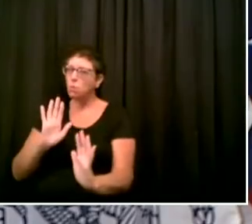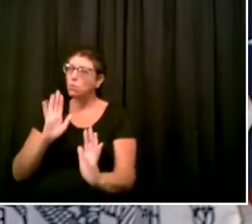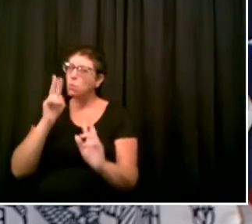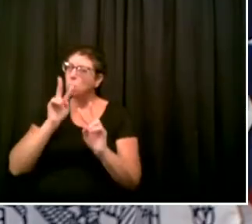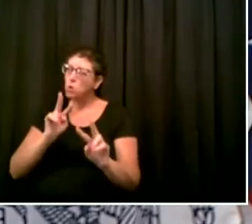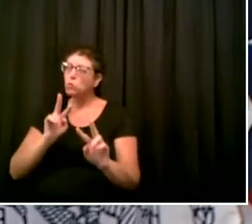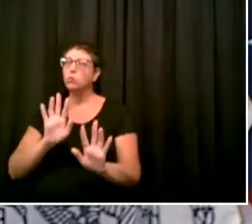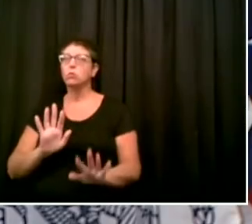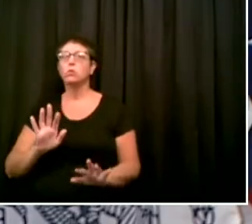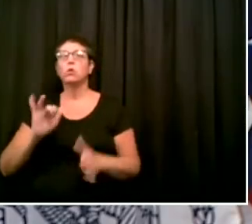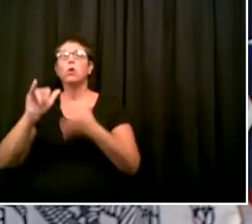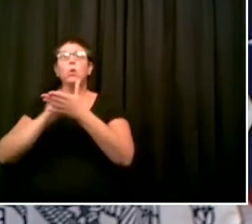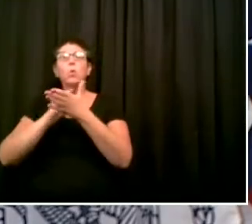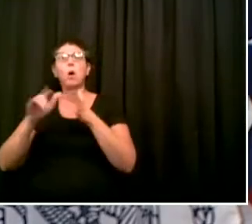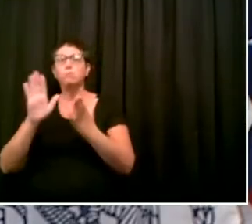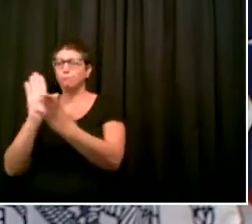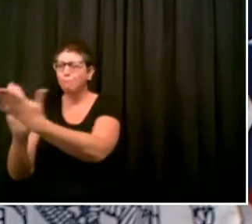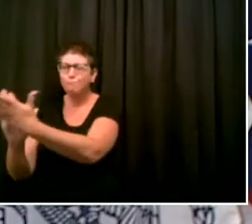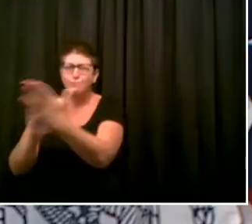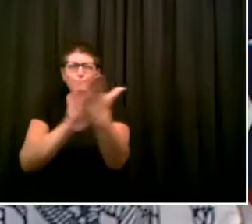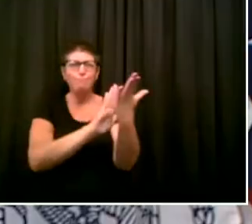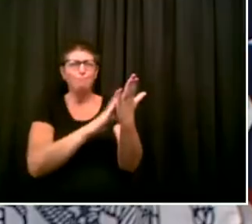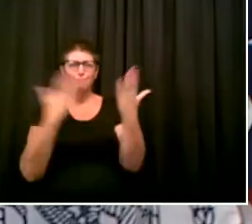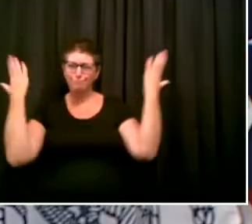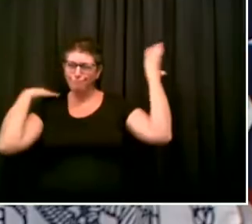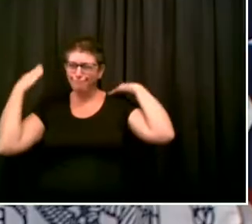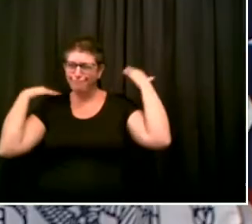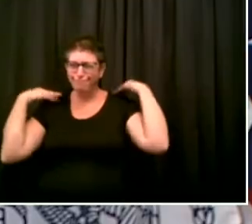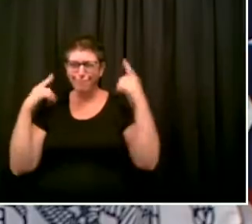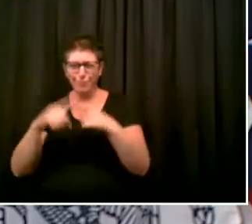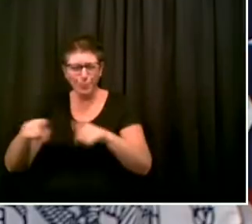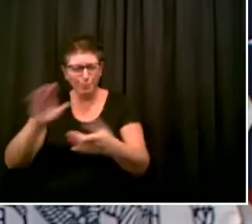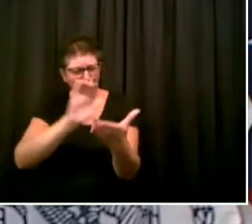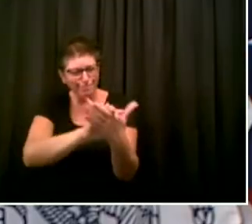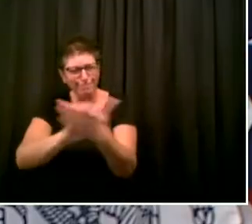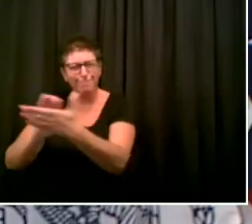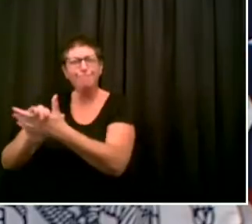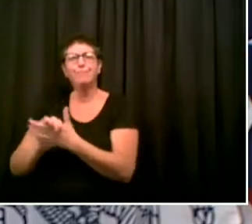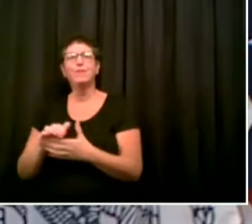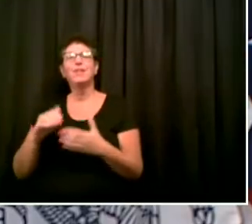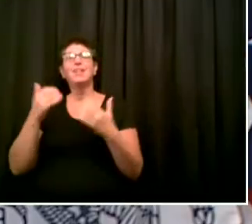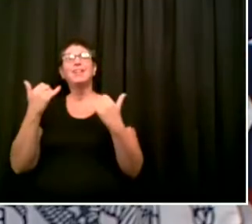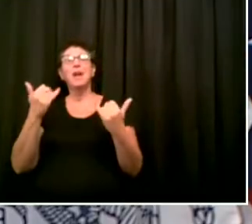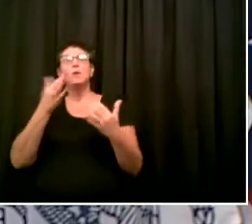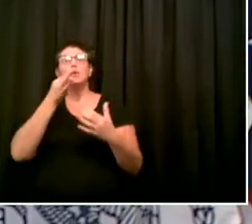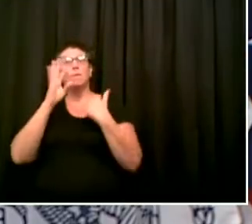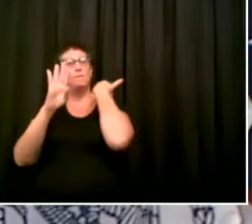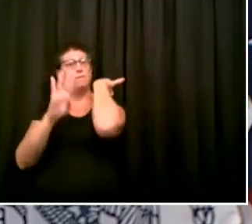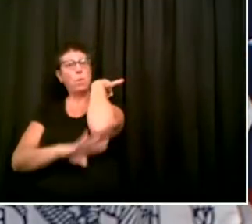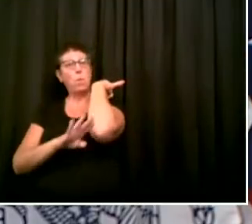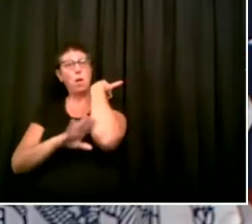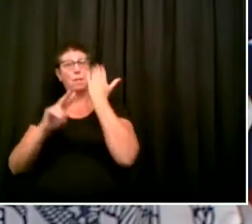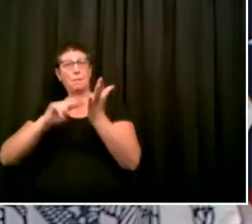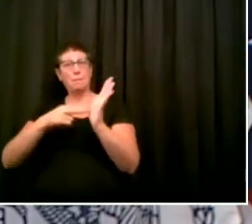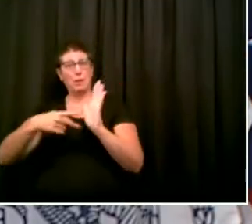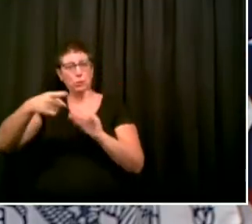OUTSTANDING WORK BY NEW YORKERS NOW AS WE COME OFF THE SUMMER, MOVE INTO THE FALL, DOUBLE